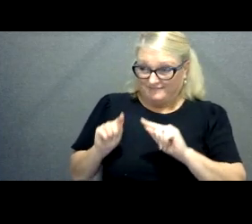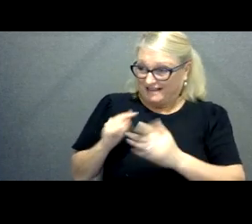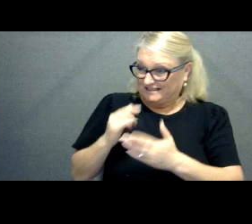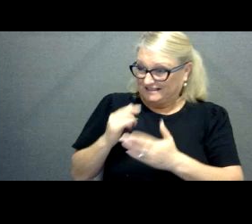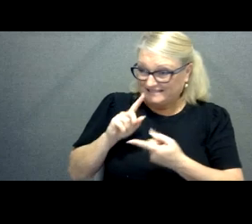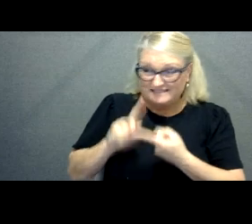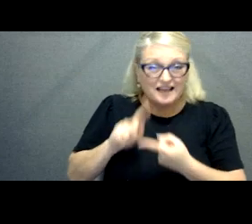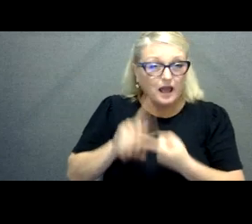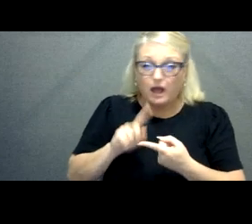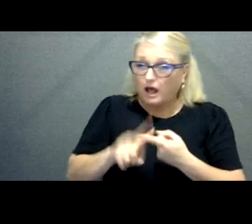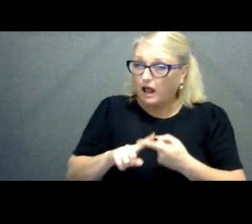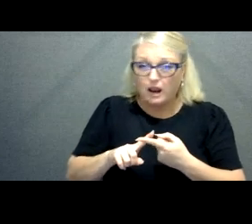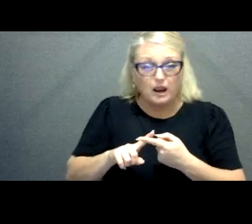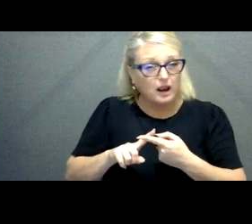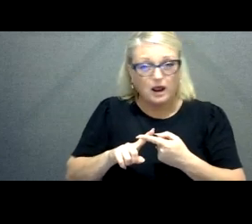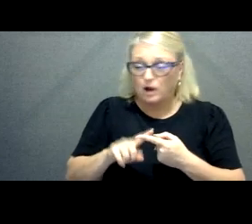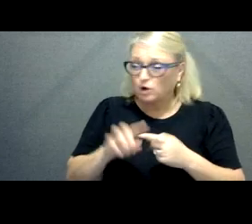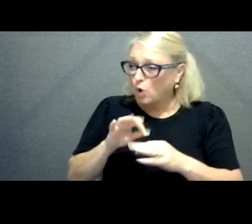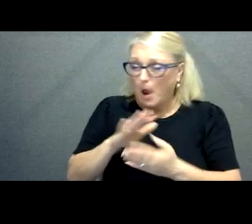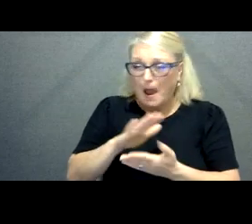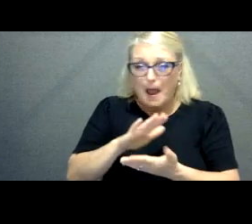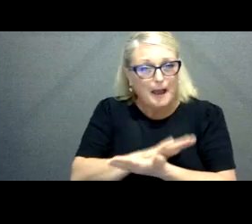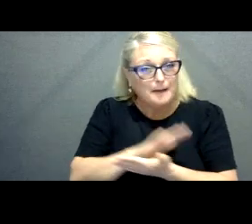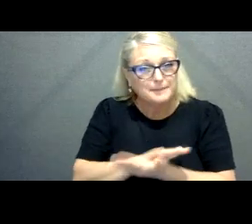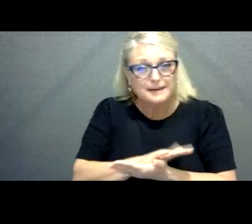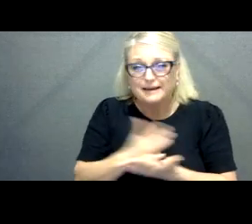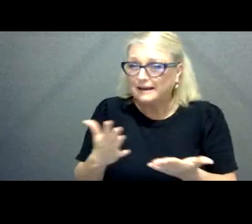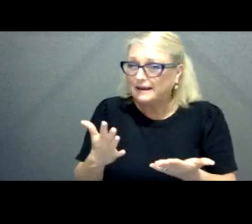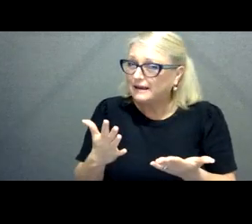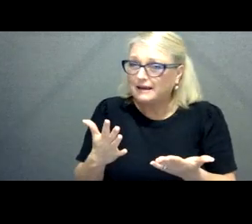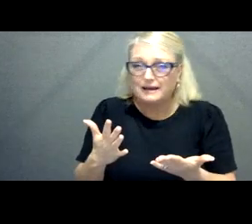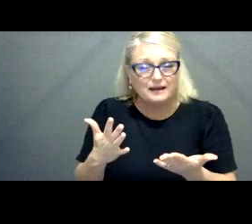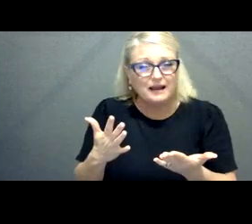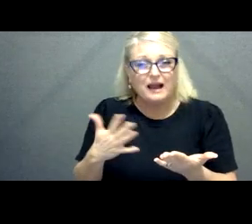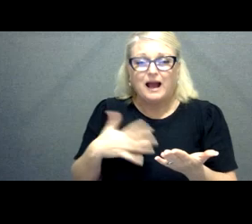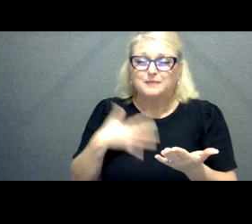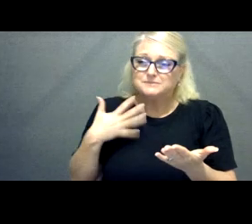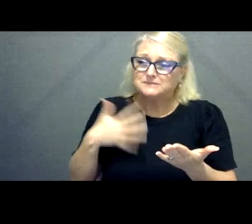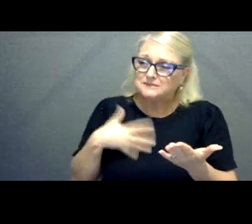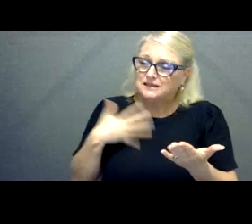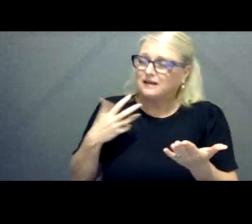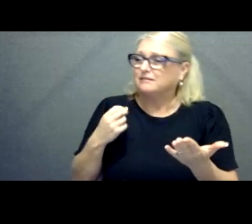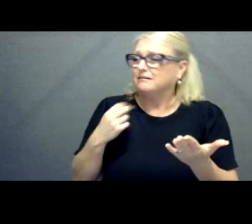social worker are still unhappy with the decision that we've made um there will be a form attached